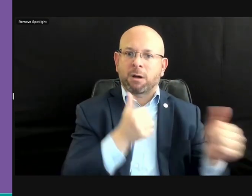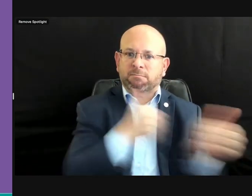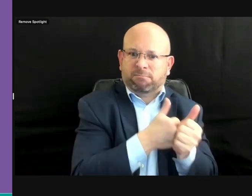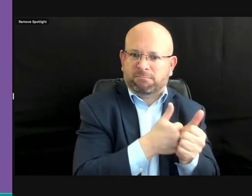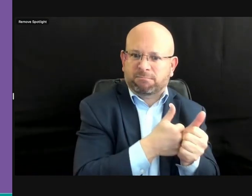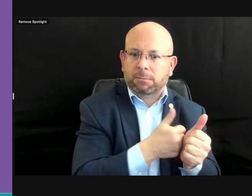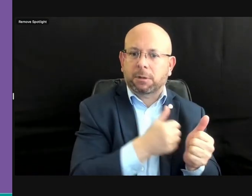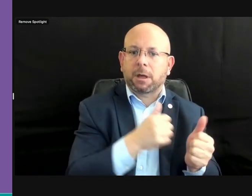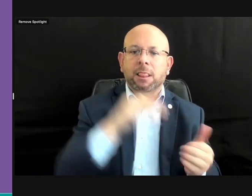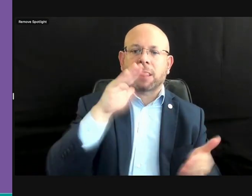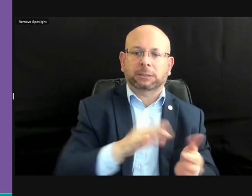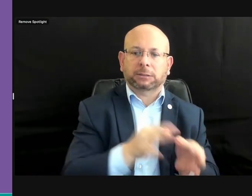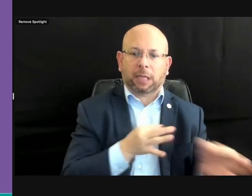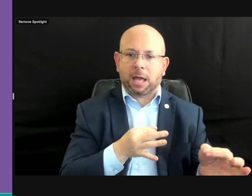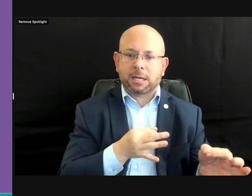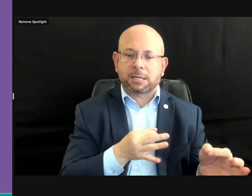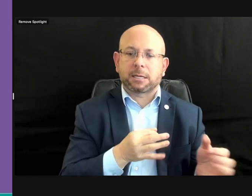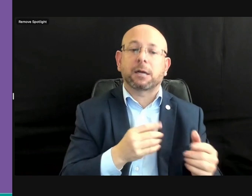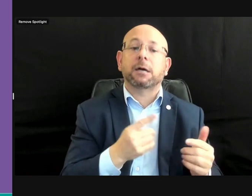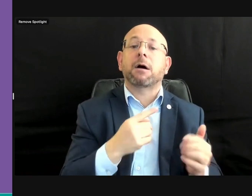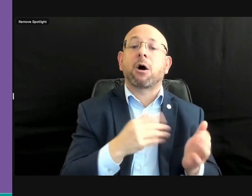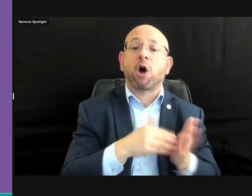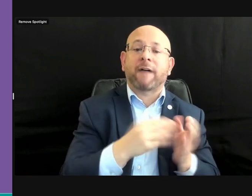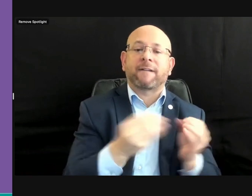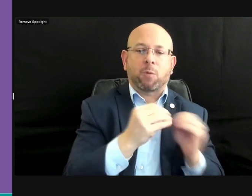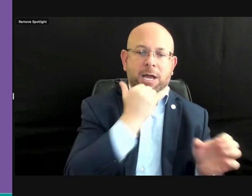ASR has less of a delay but often has